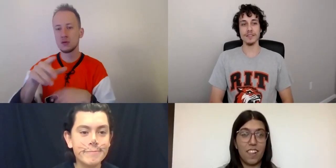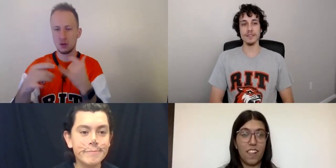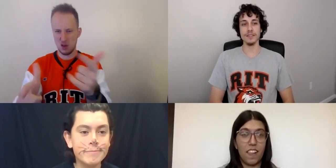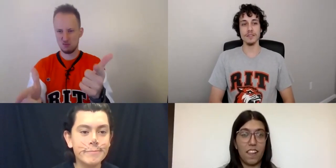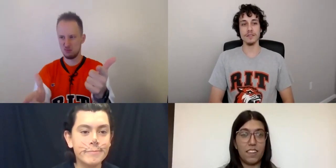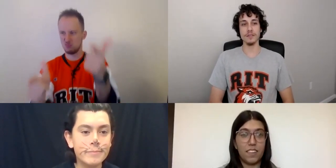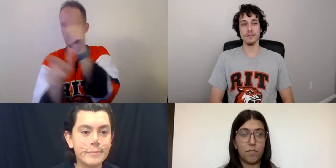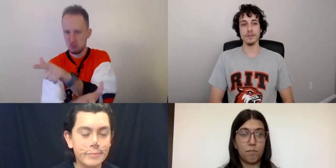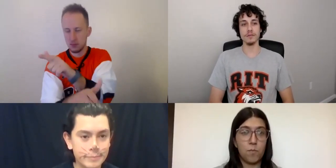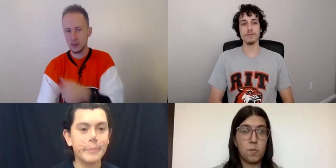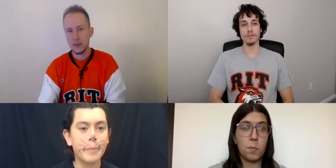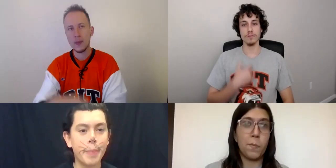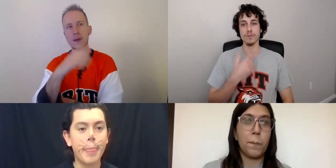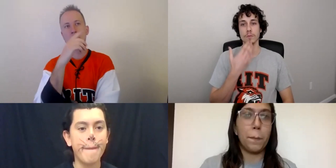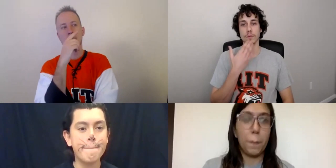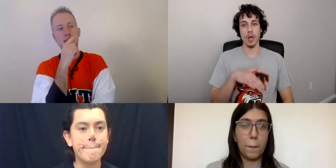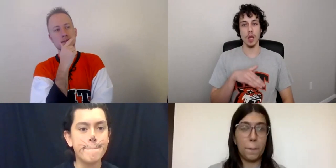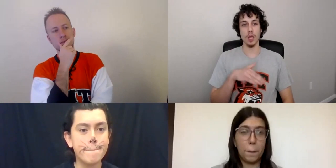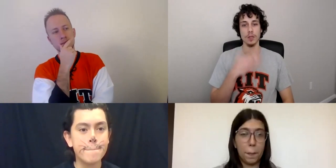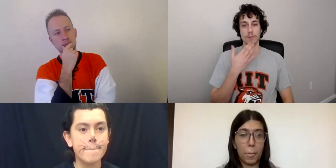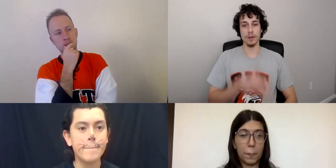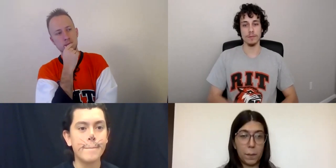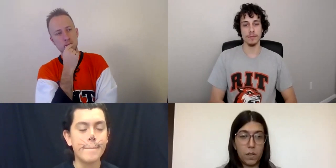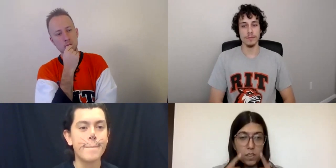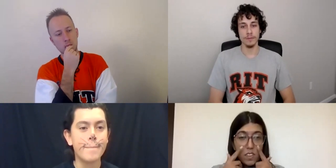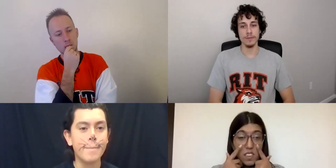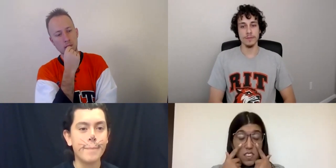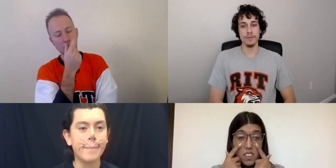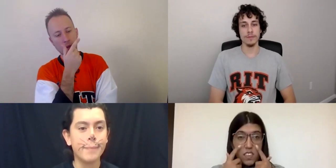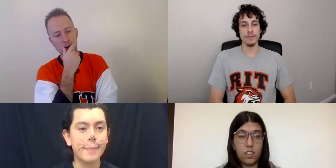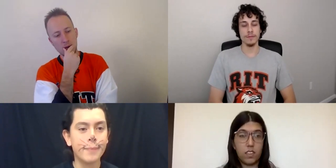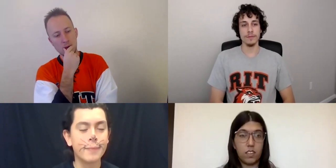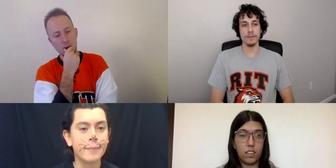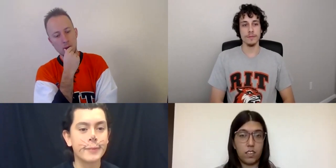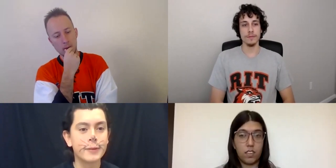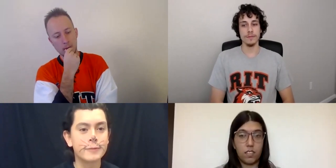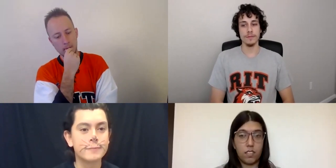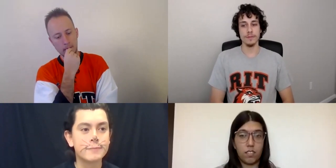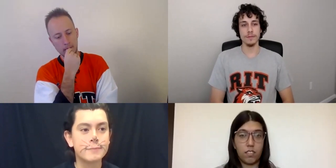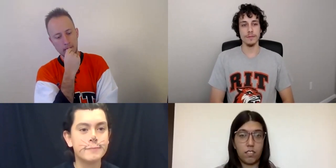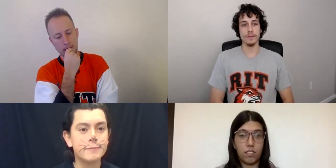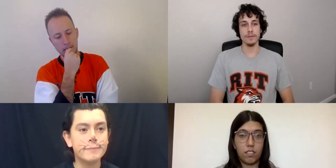Matt: let's switch what type of advice you are giving. Hmm, what should I ask?